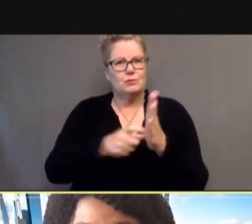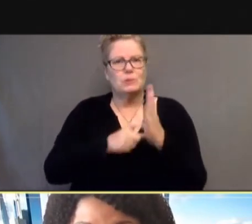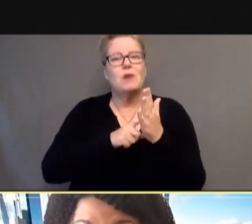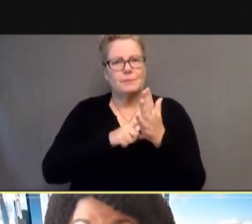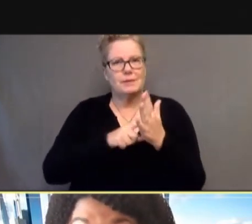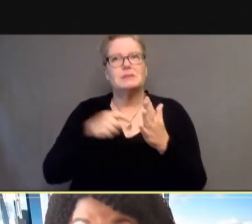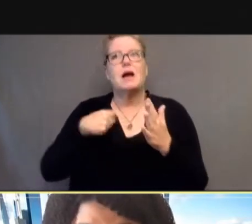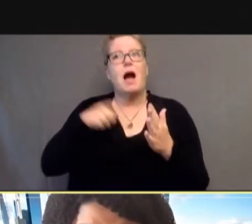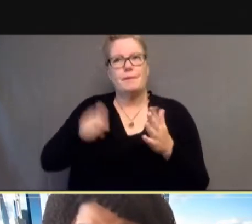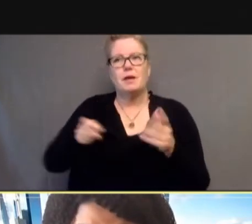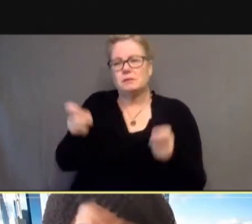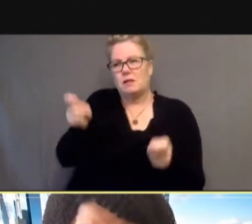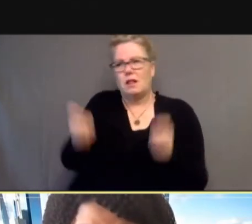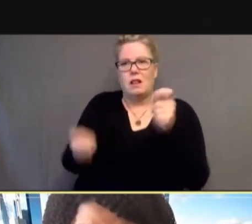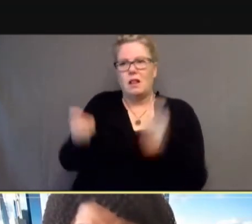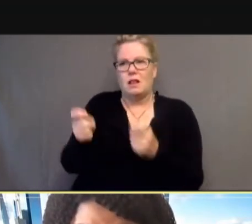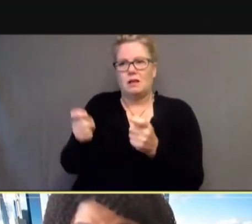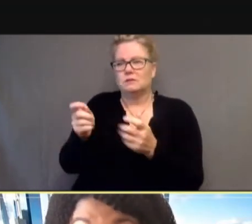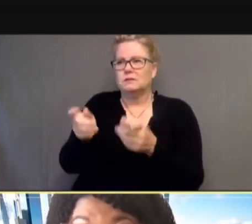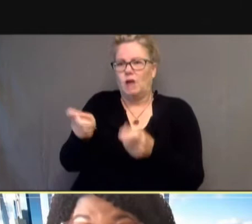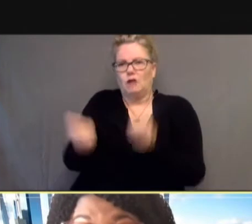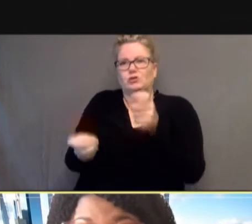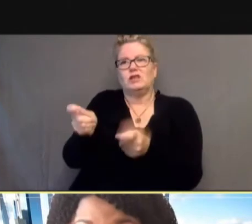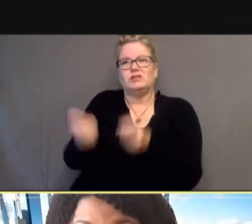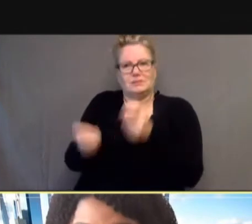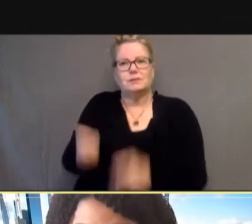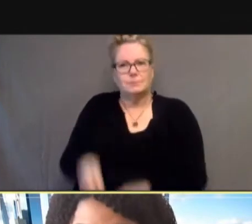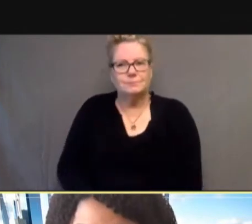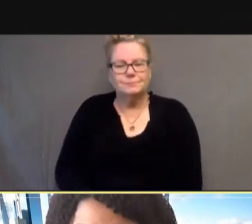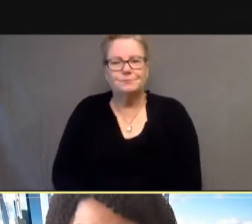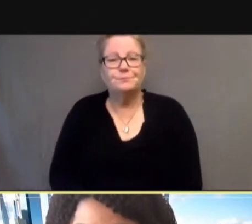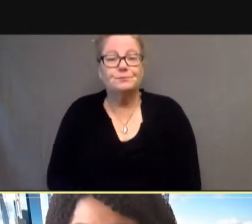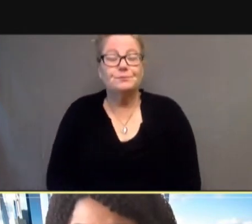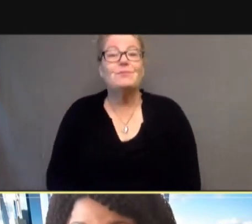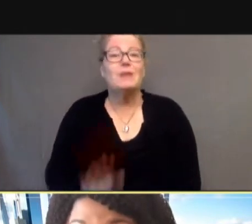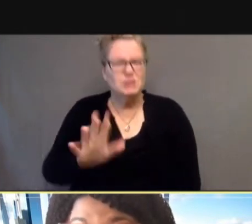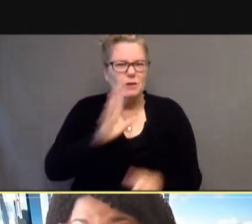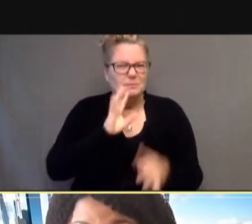I approach my daily routine. So, as I said, I was diagnosed at 19 but I didn't receive